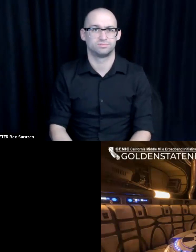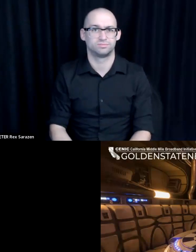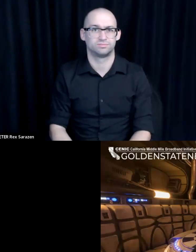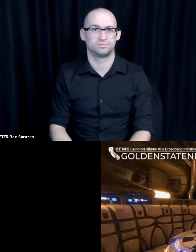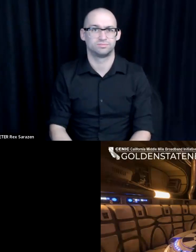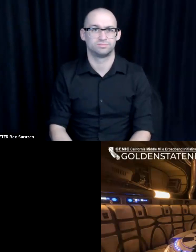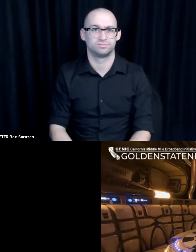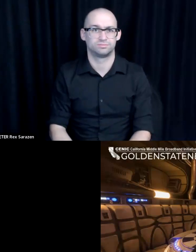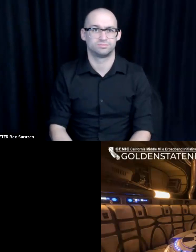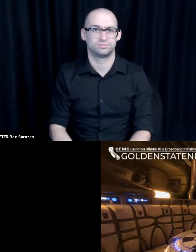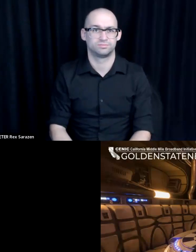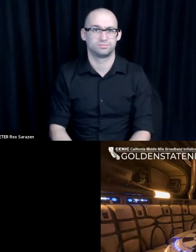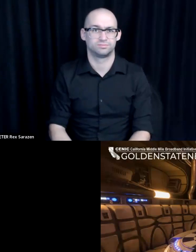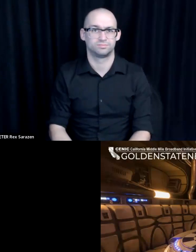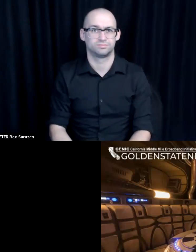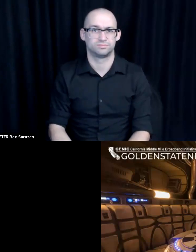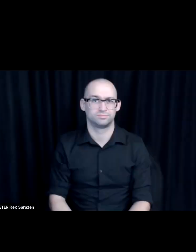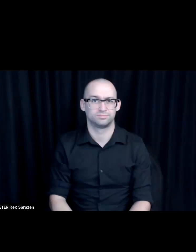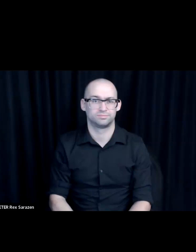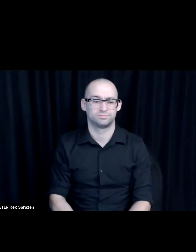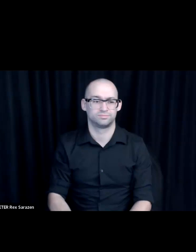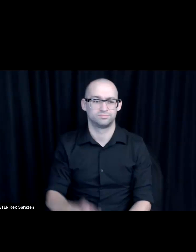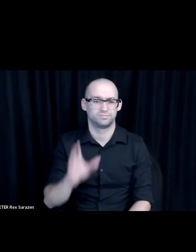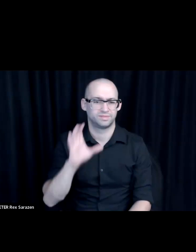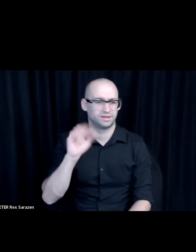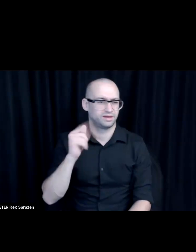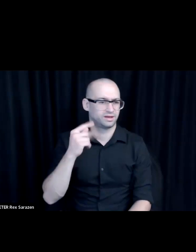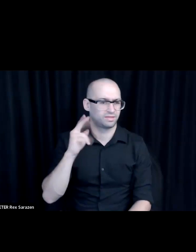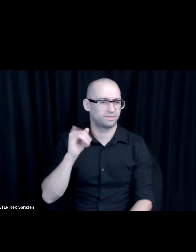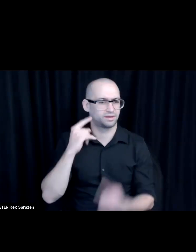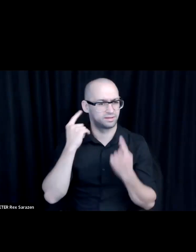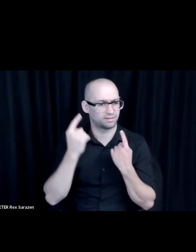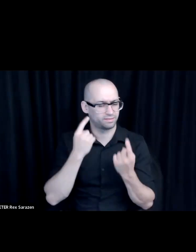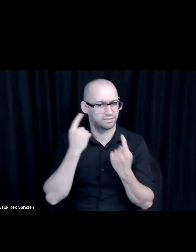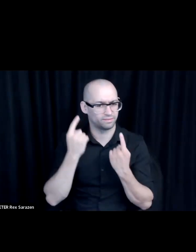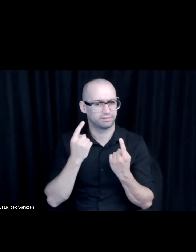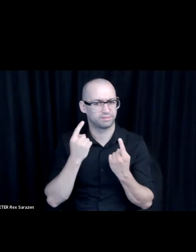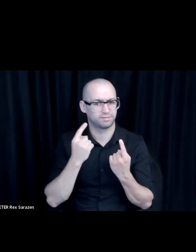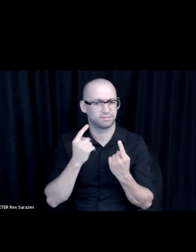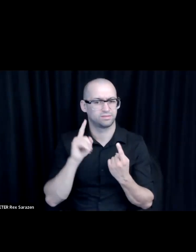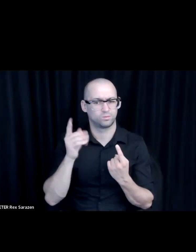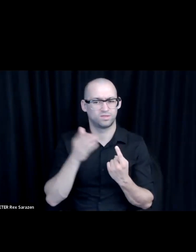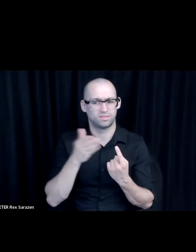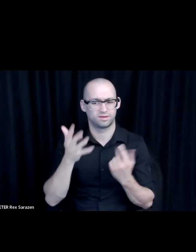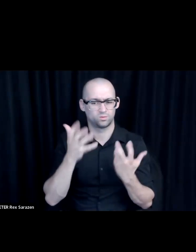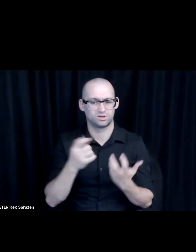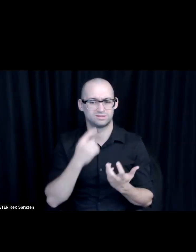Thanks, Matt. And Cathie, I think, the one thing I would want to say is that